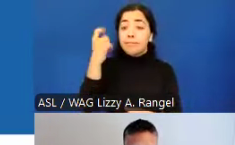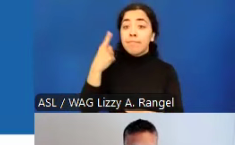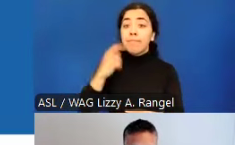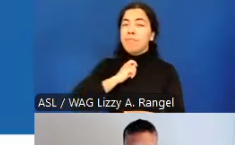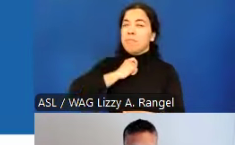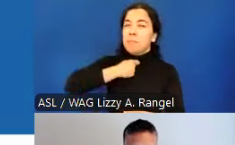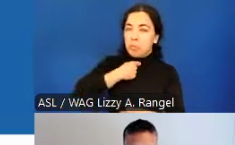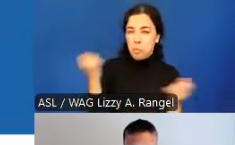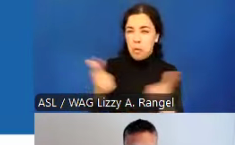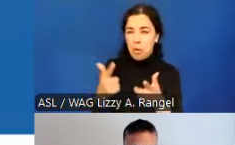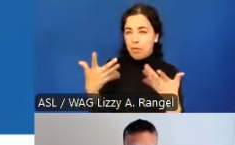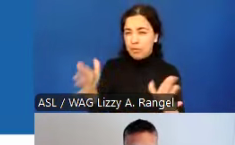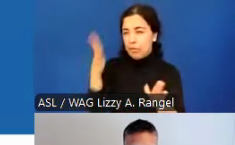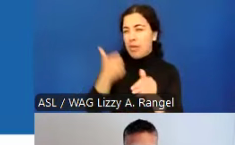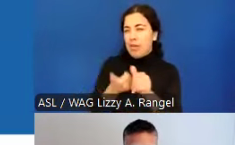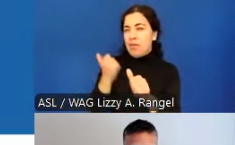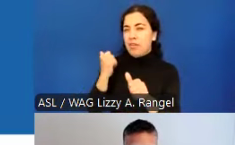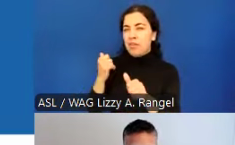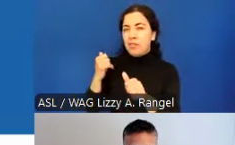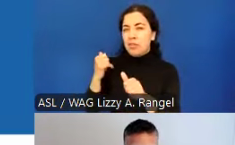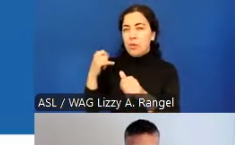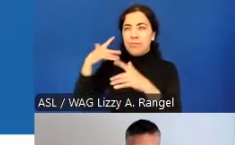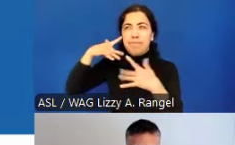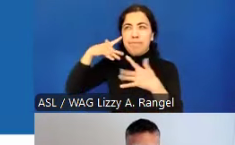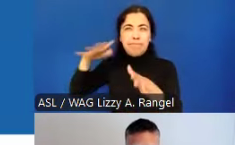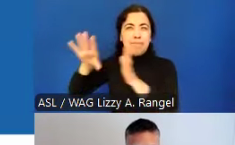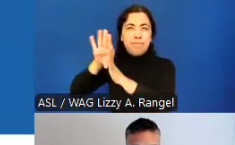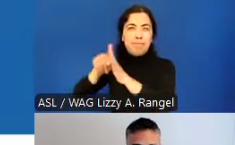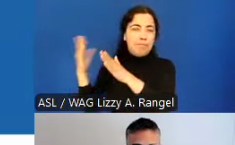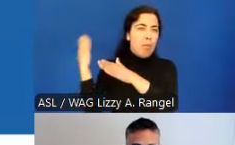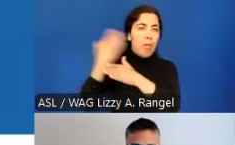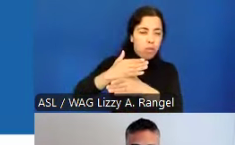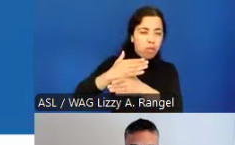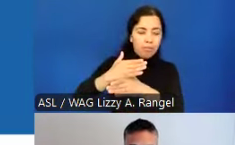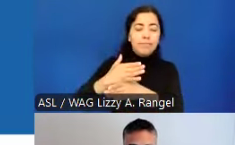background noise or disruptions. And we ask that all attendees please post your